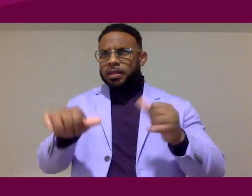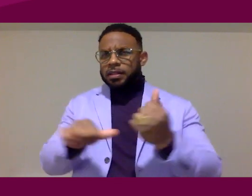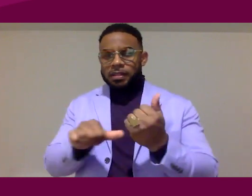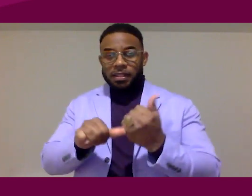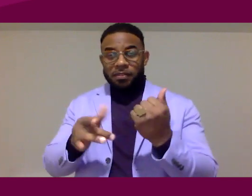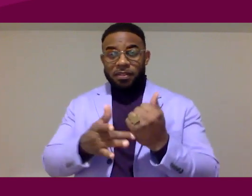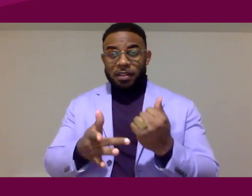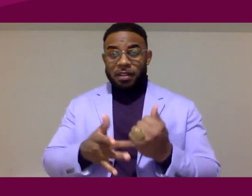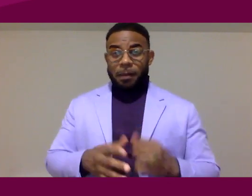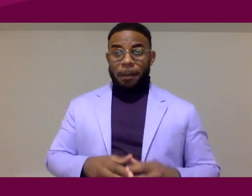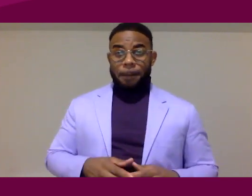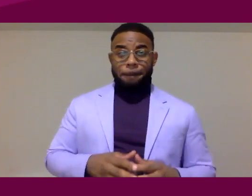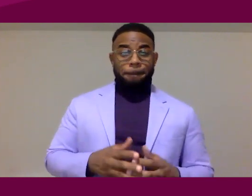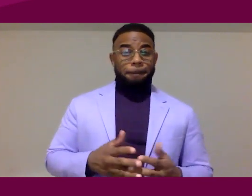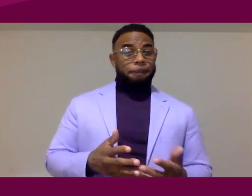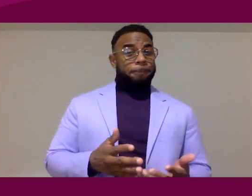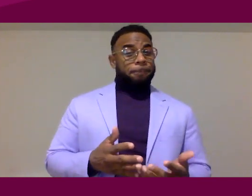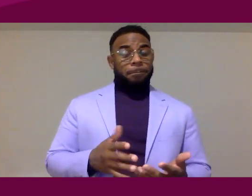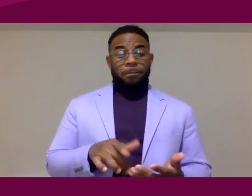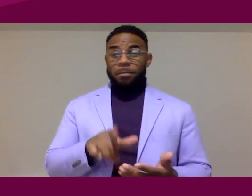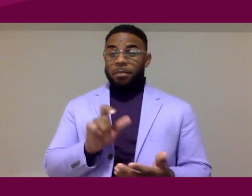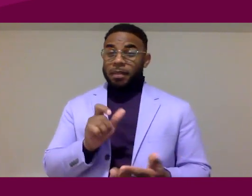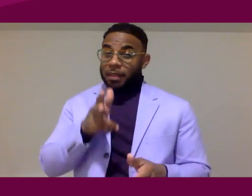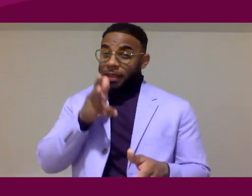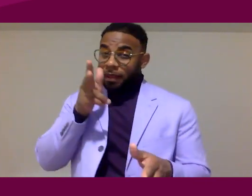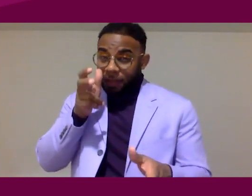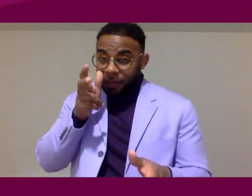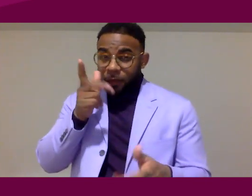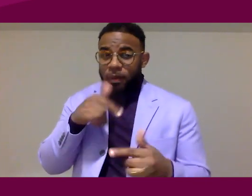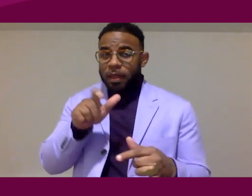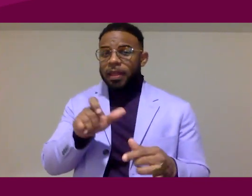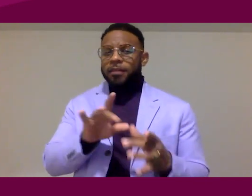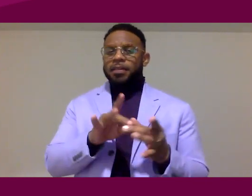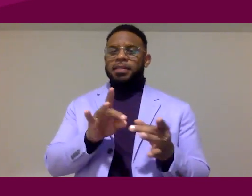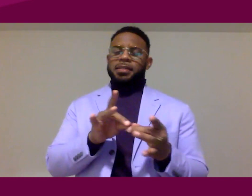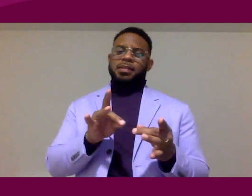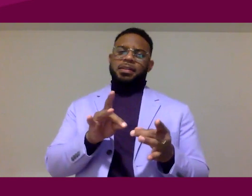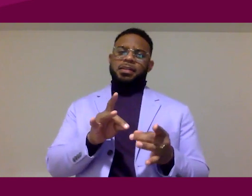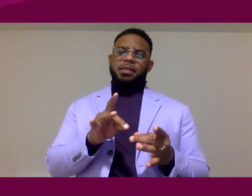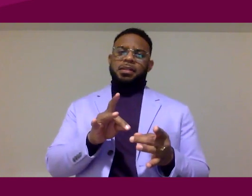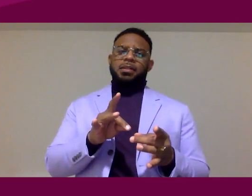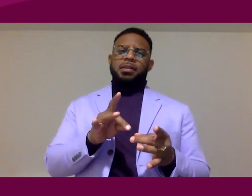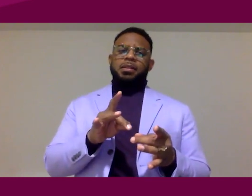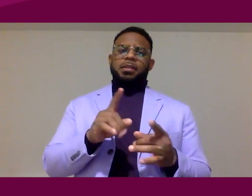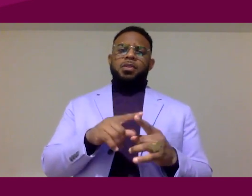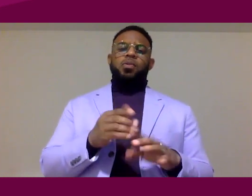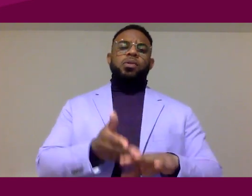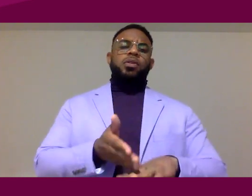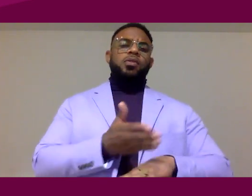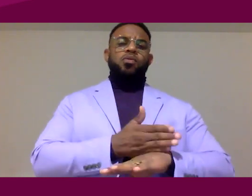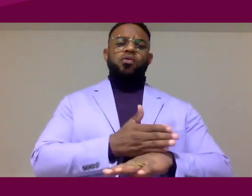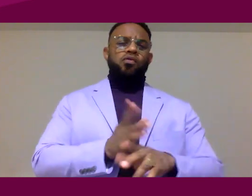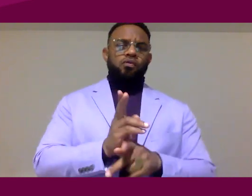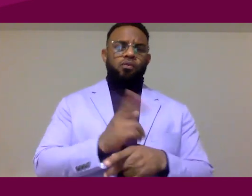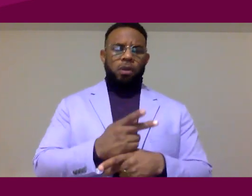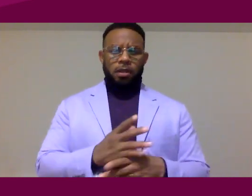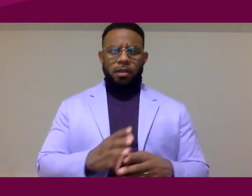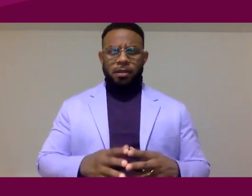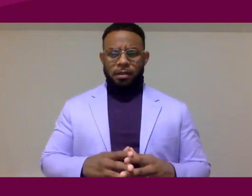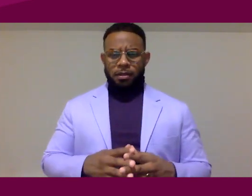And that you need to listen to what they have to say to improve your products.